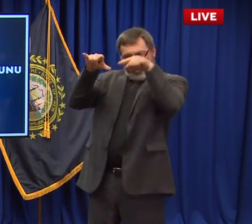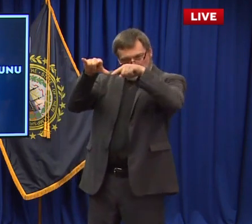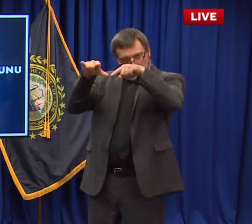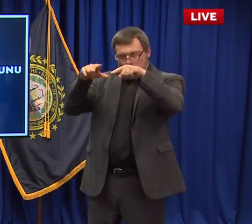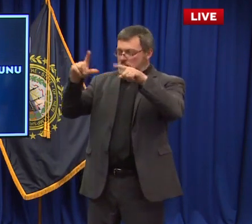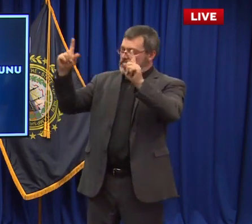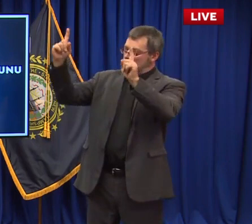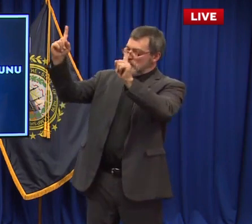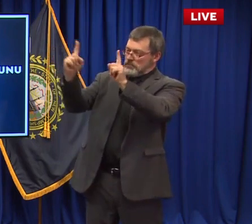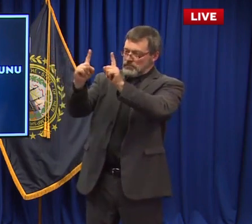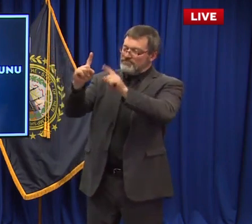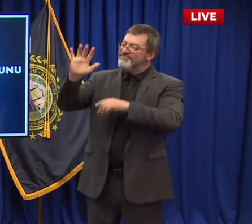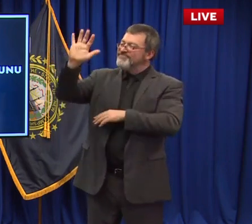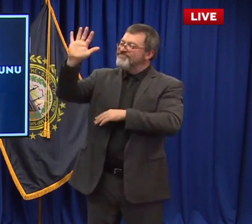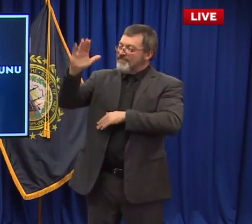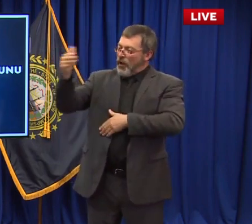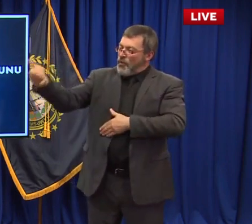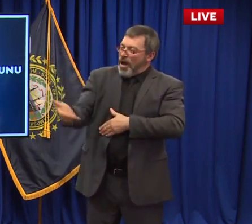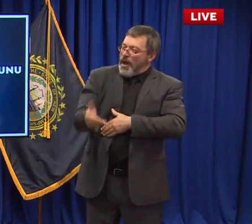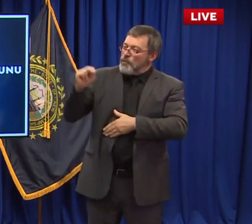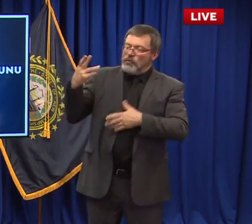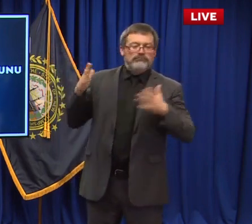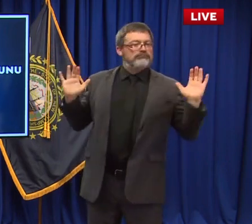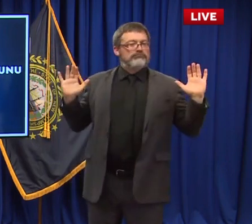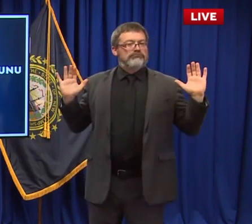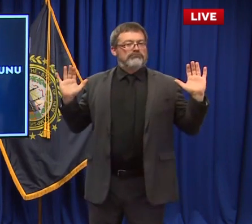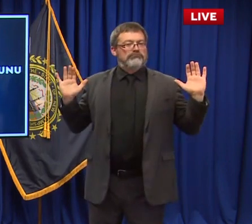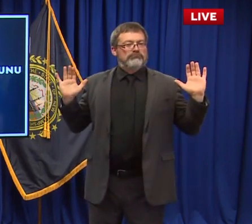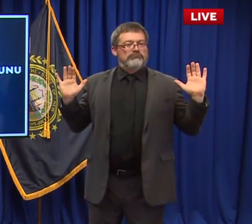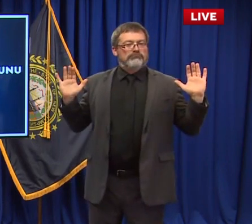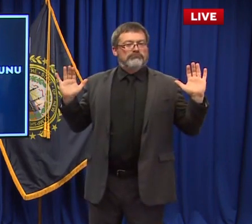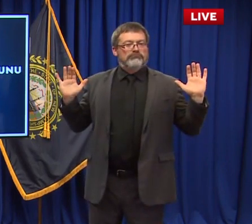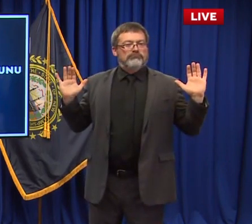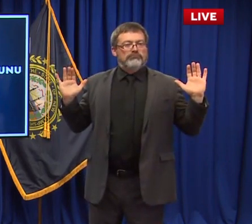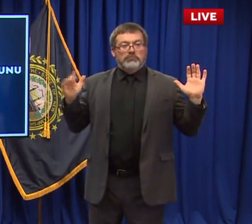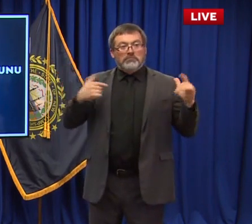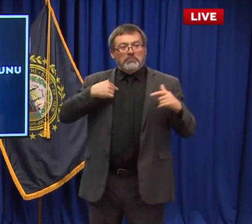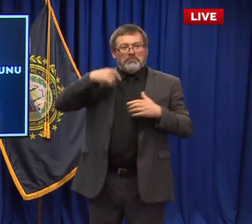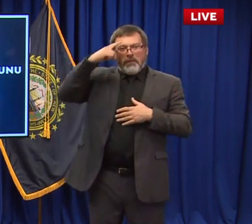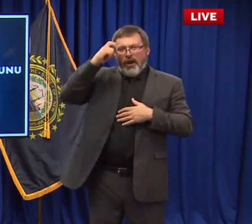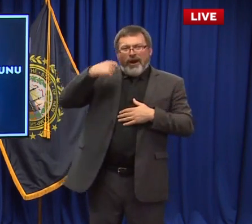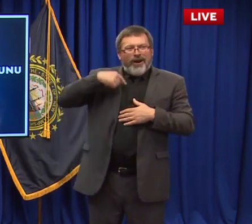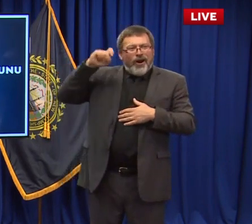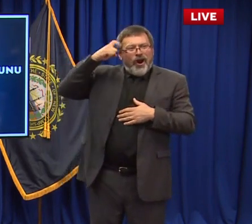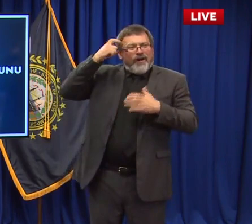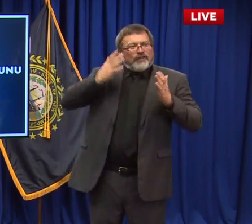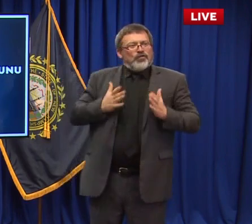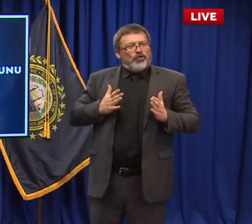I WILL NOT PUT MYSELF IN THE MIDDLE OF A CROWD, IF THAT IS YOUR SPECIFIC QUESTION.